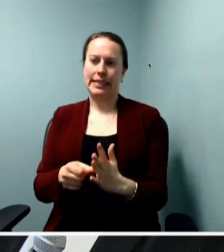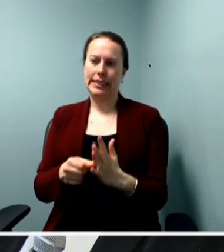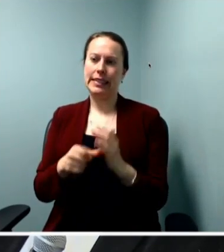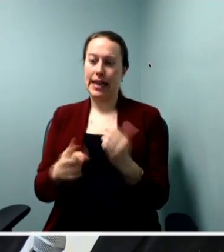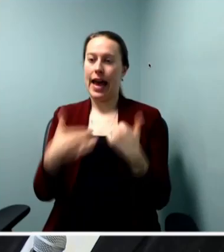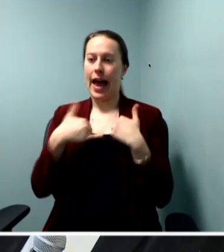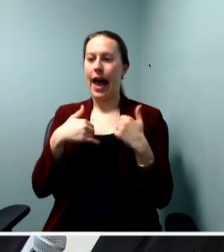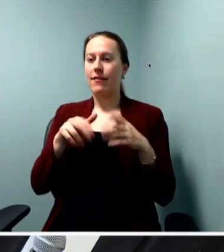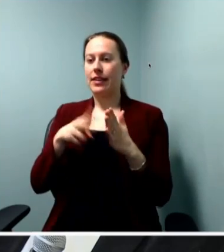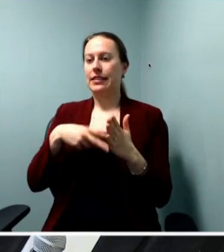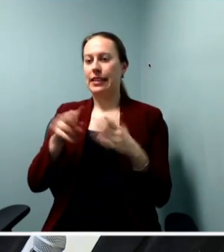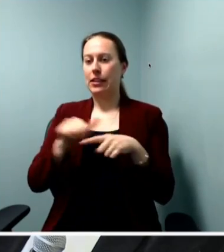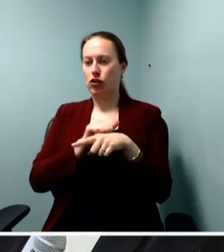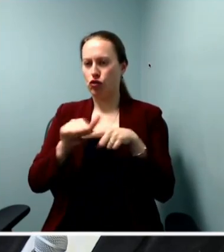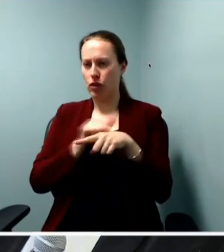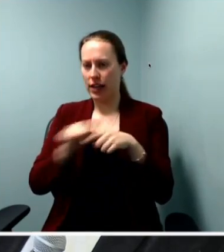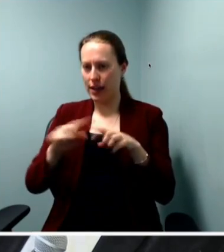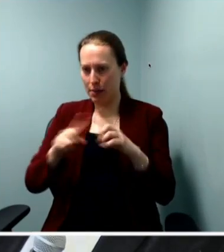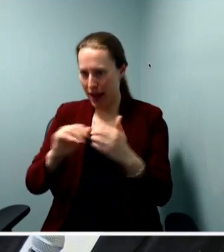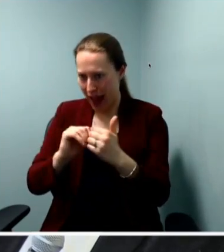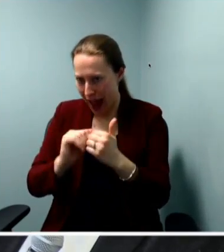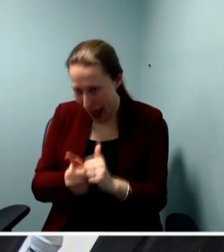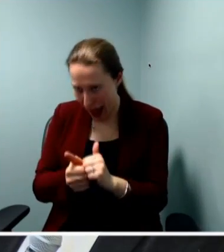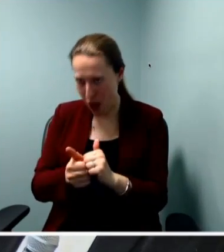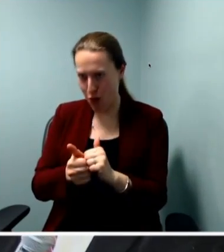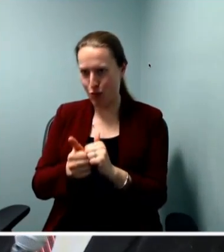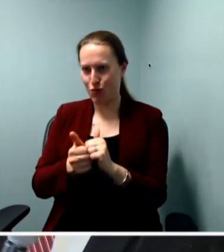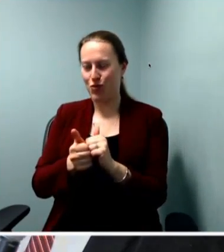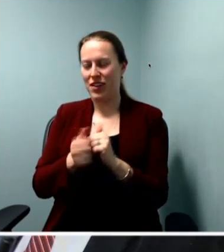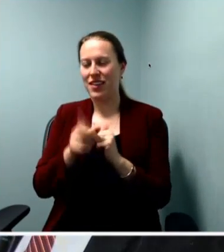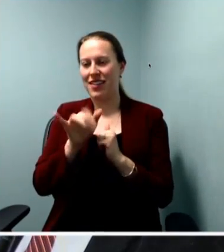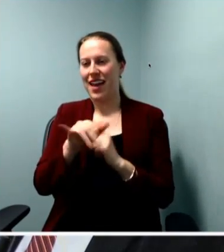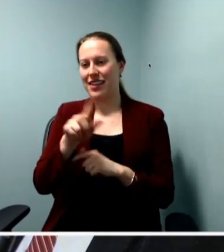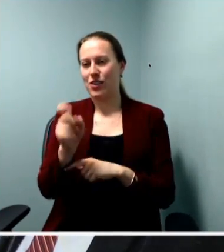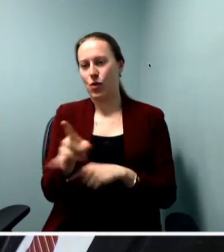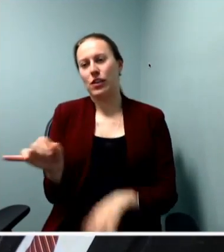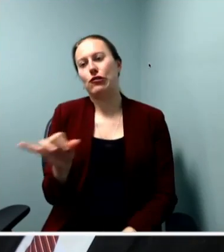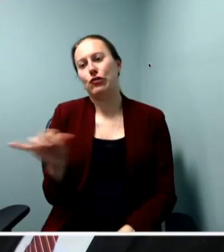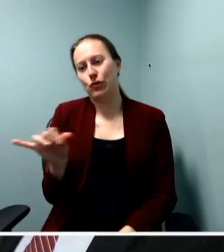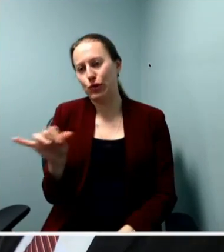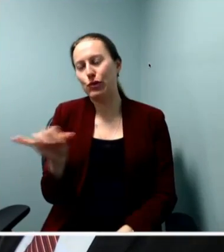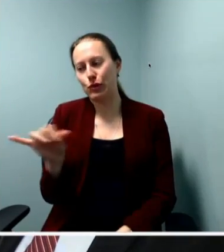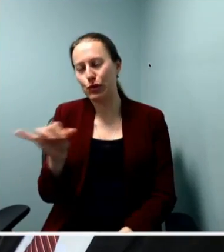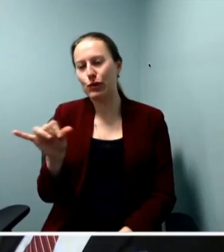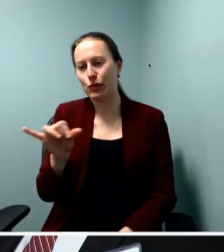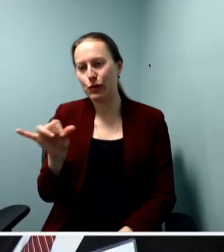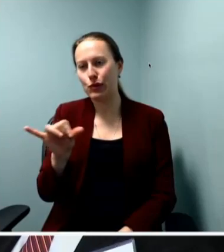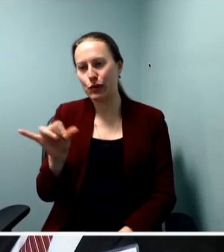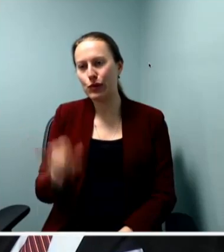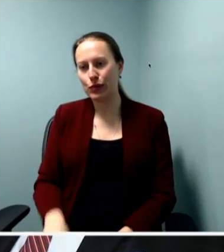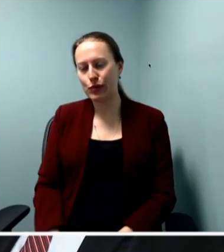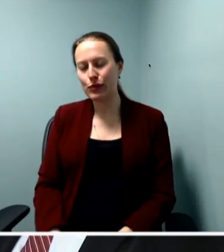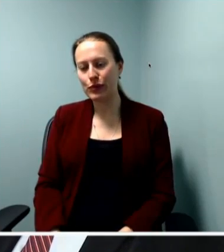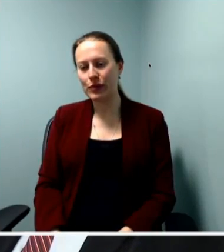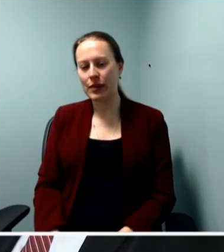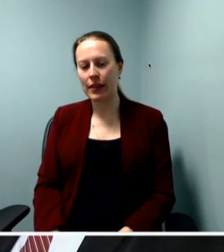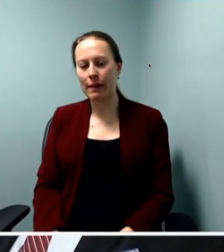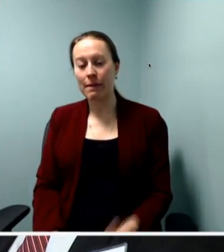but how do we go about that, that's the answer-- that's the question too that's most and interesting. (Judith) And it's that amazing.